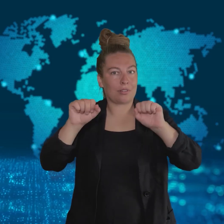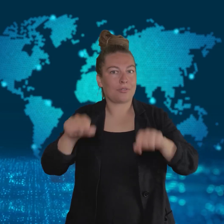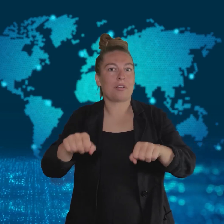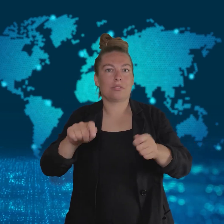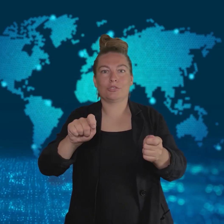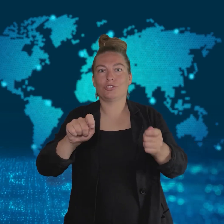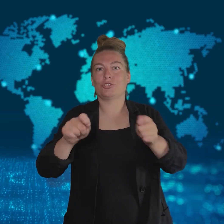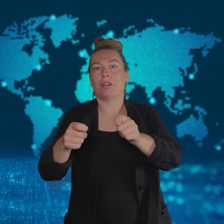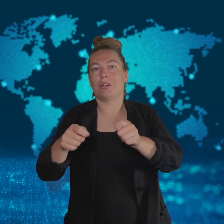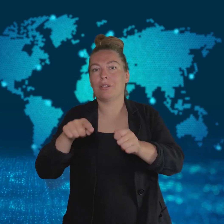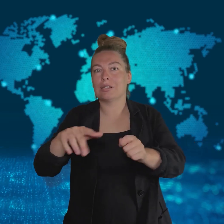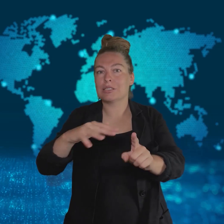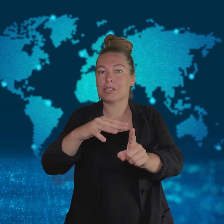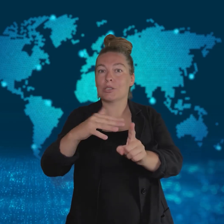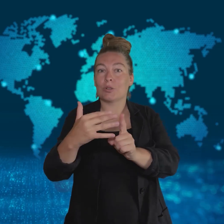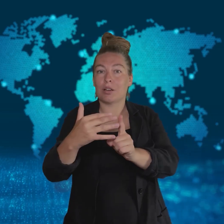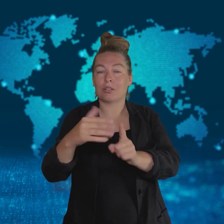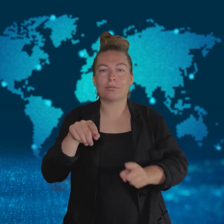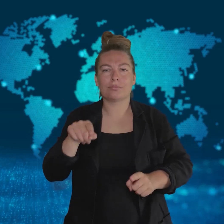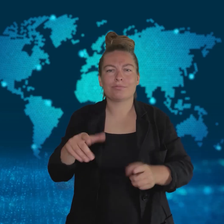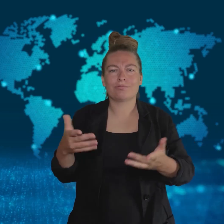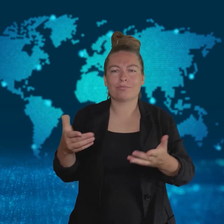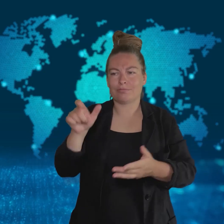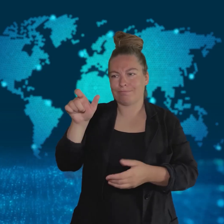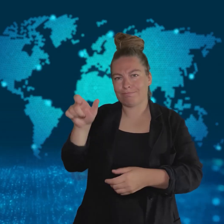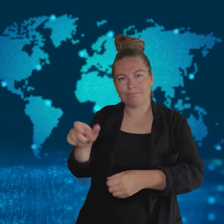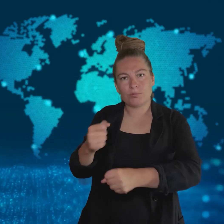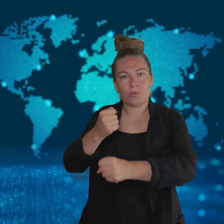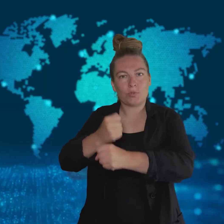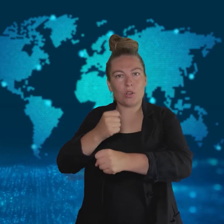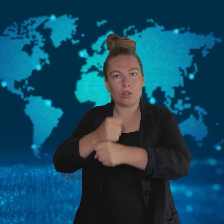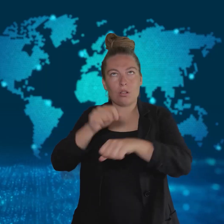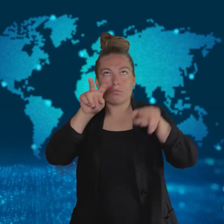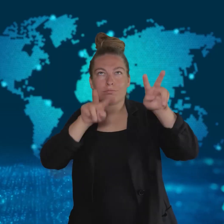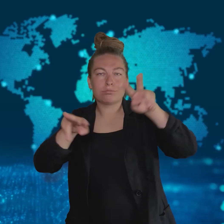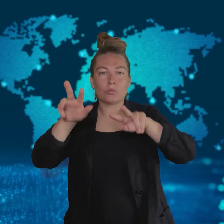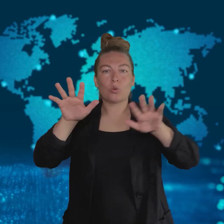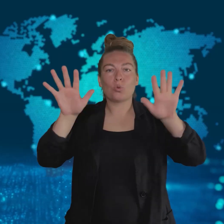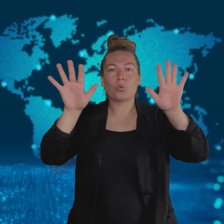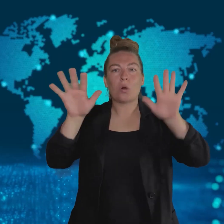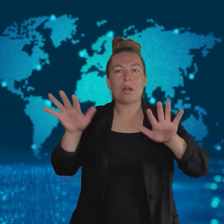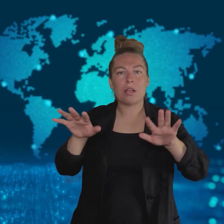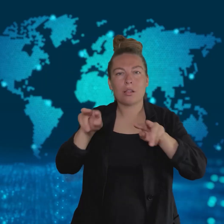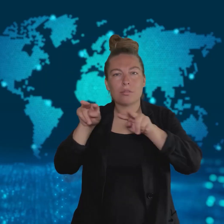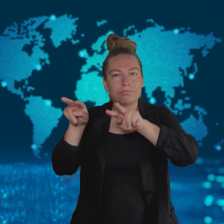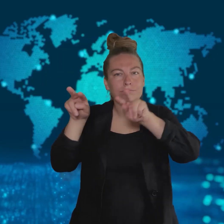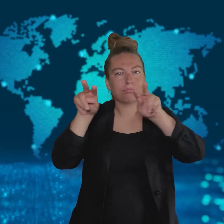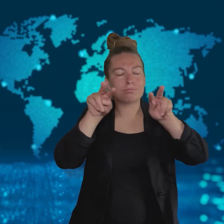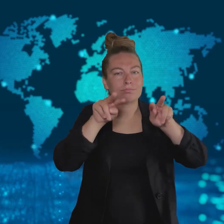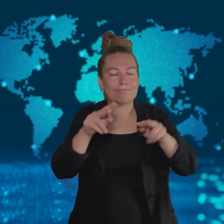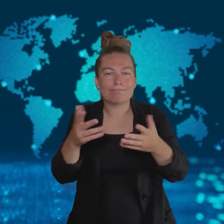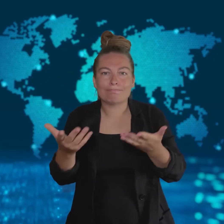Meteorologist said forecast is not promising.